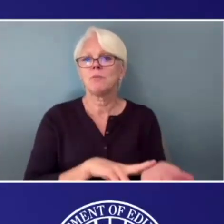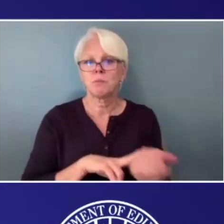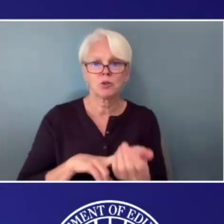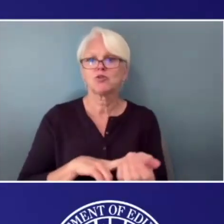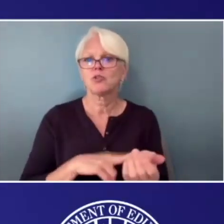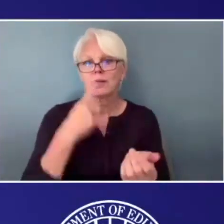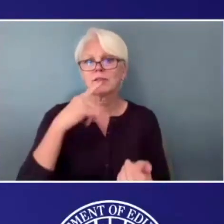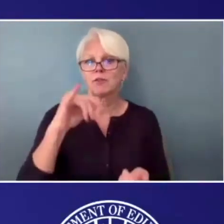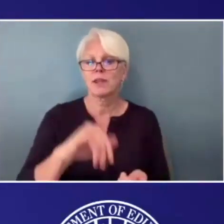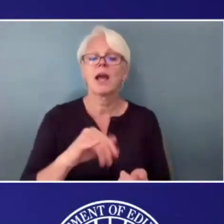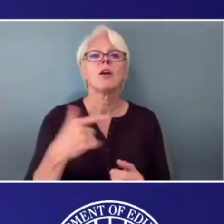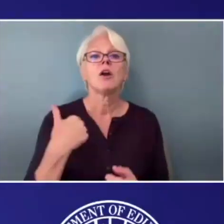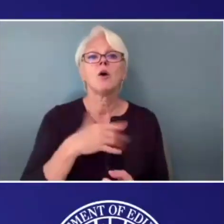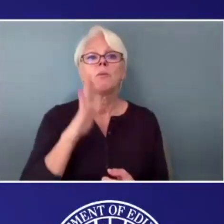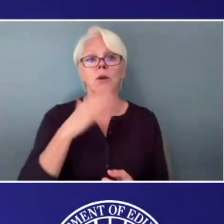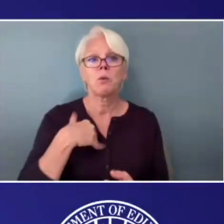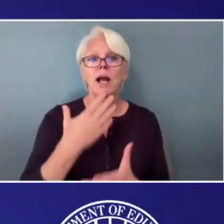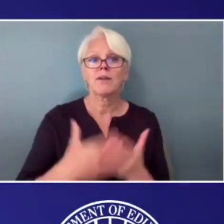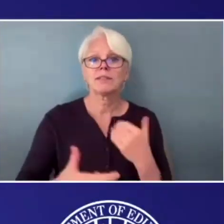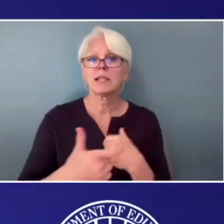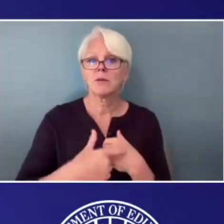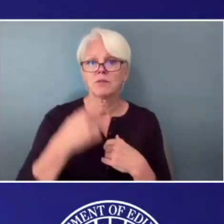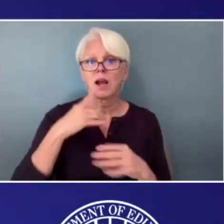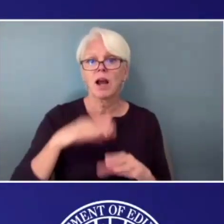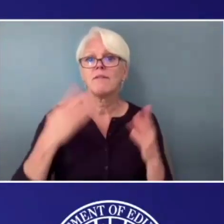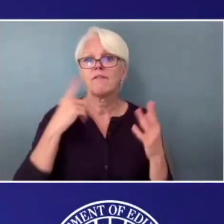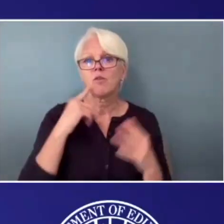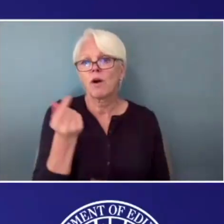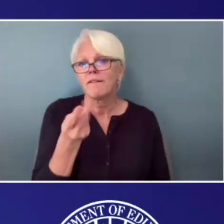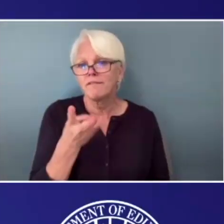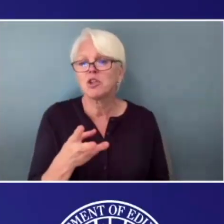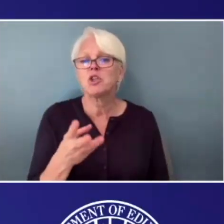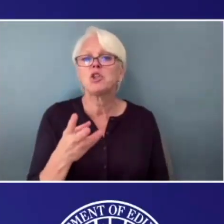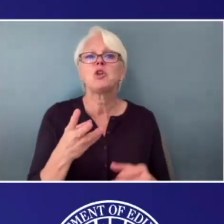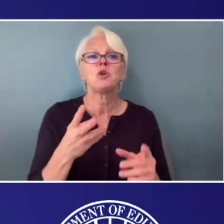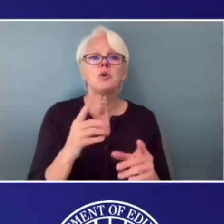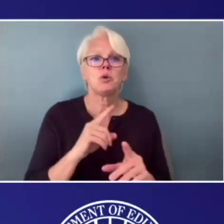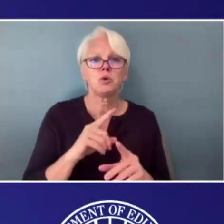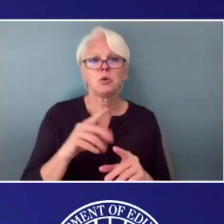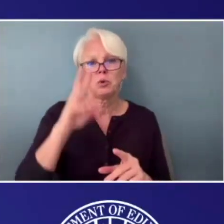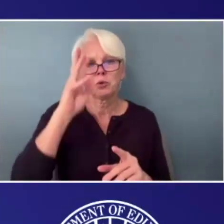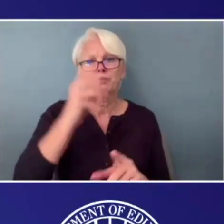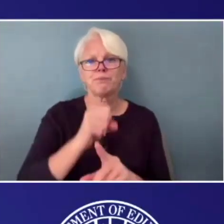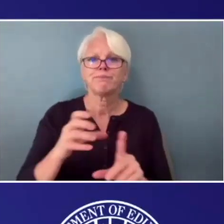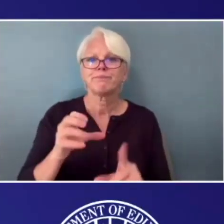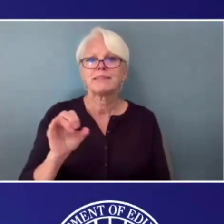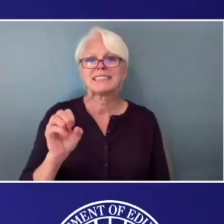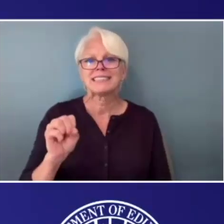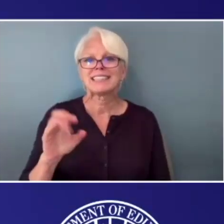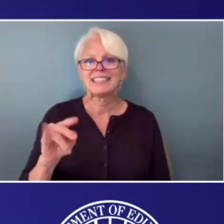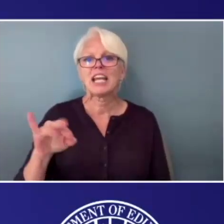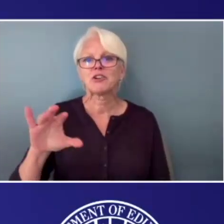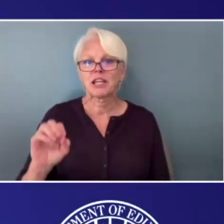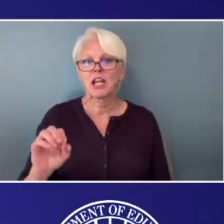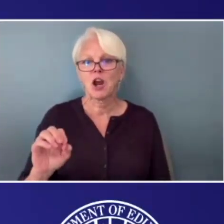We will have some time for a few scenarios, but given where we are right now, we probably will not be doing that the